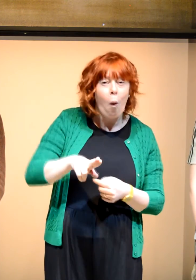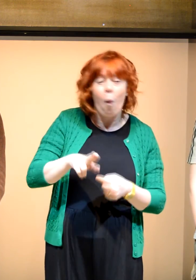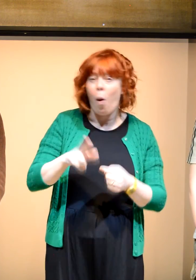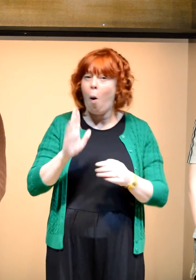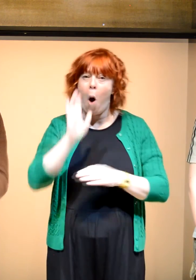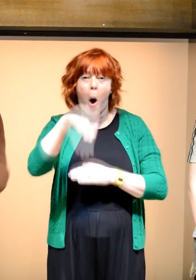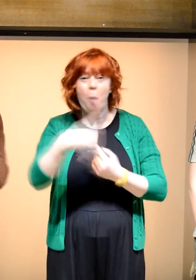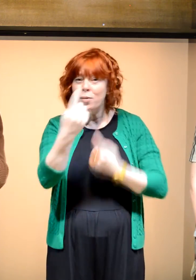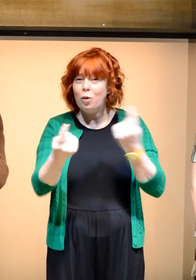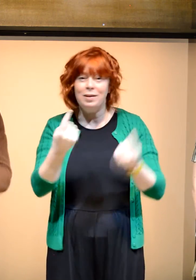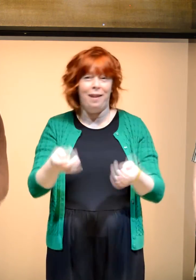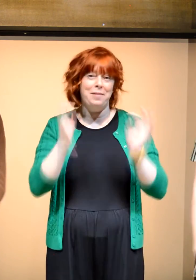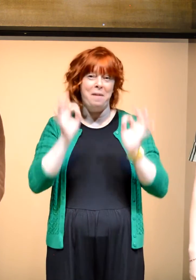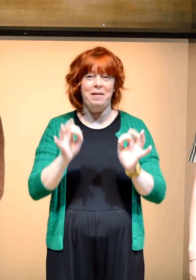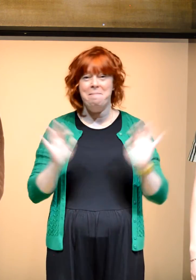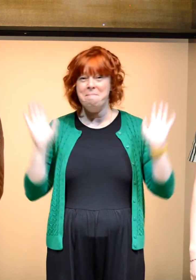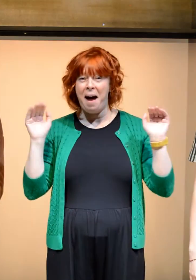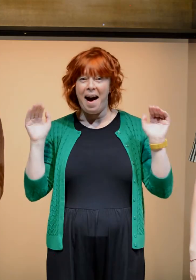[Jamie] Bye [Jess] Bye.